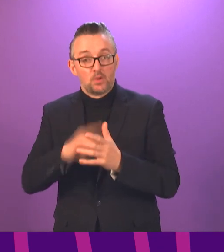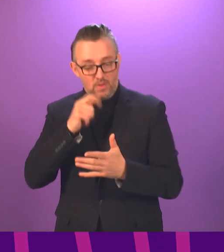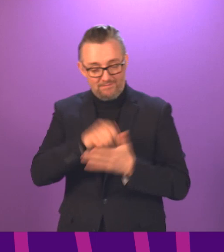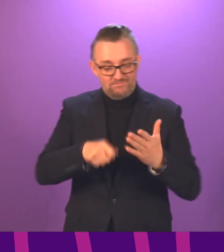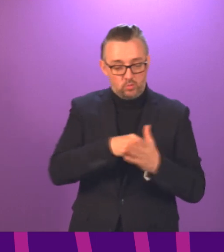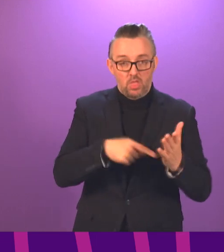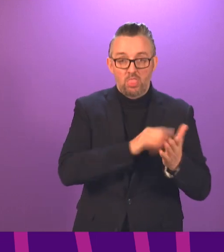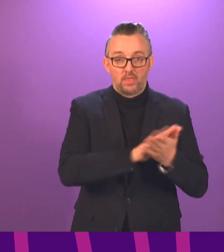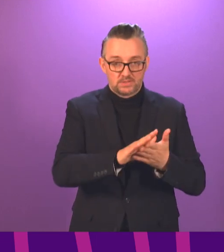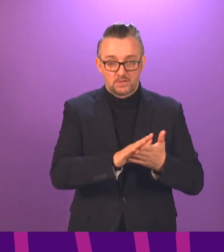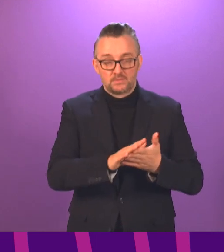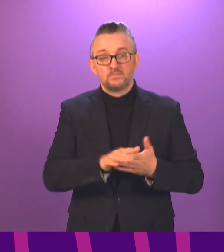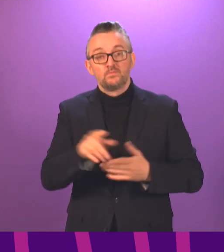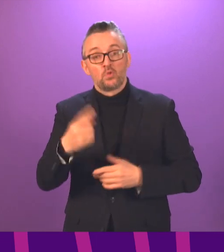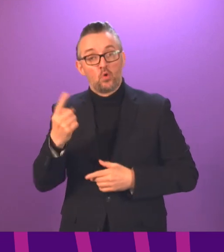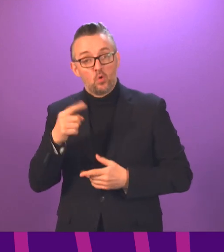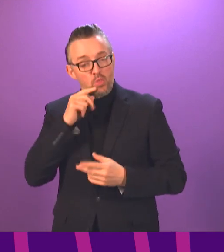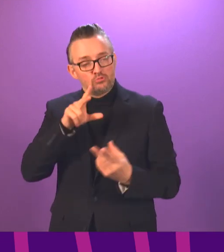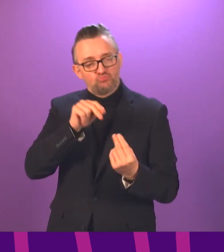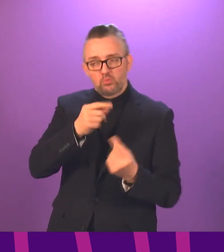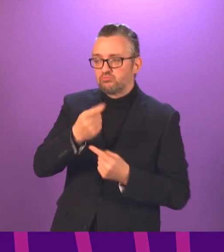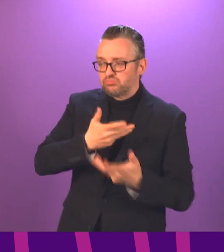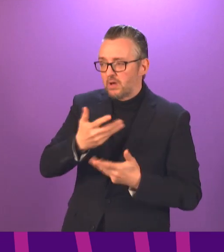Returning officers will be talking to candidates locally about arrangements, and those